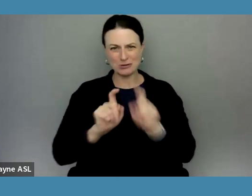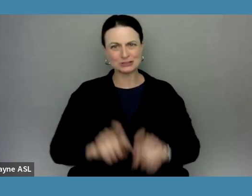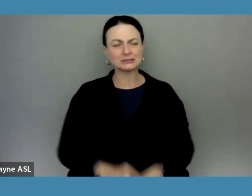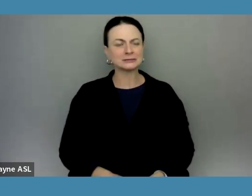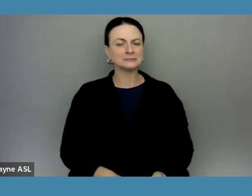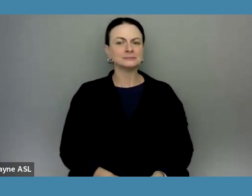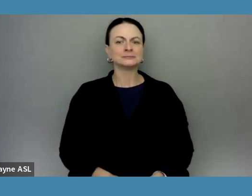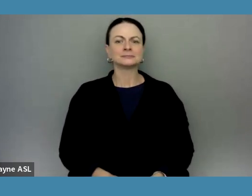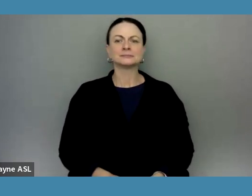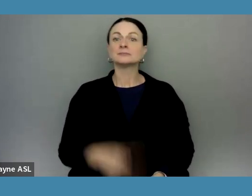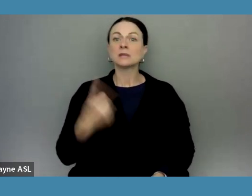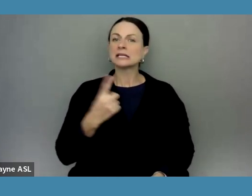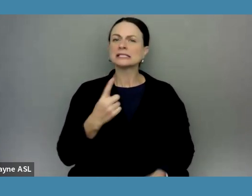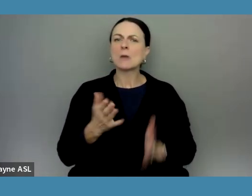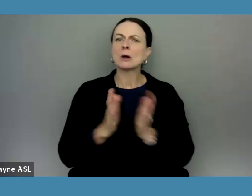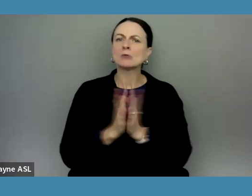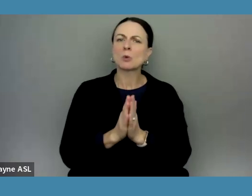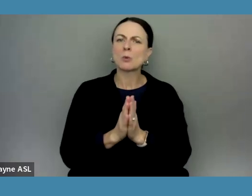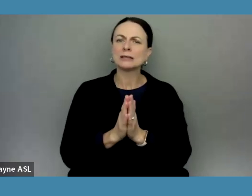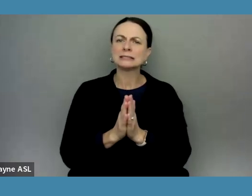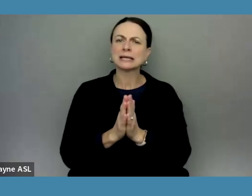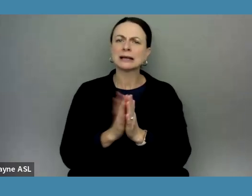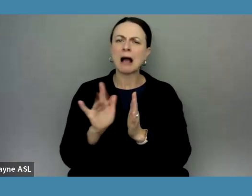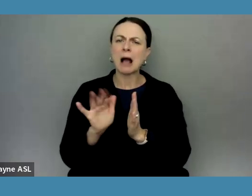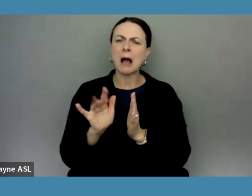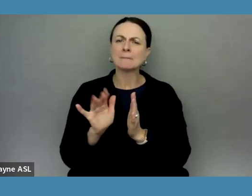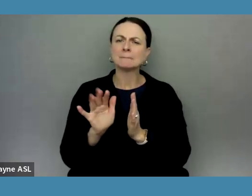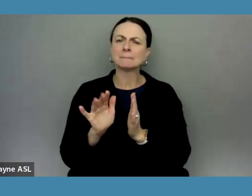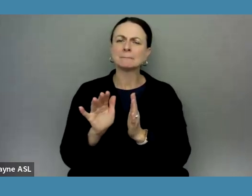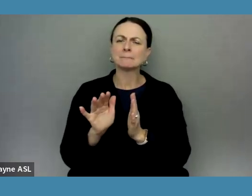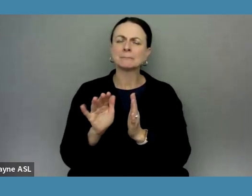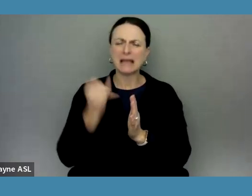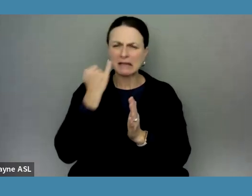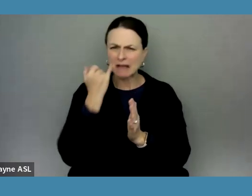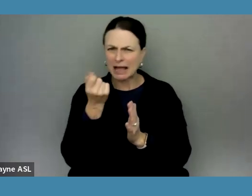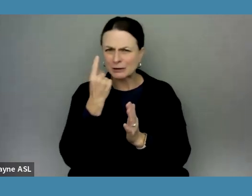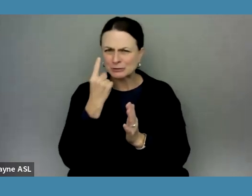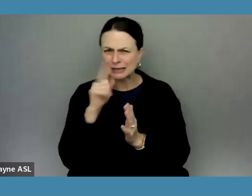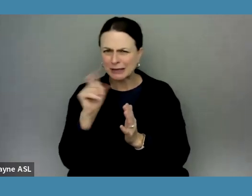Someone is requesting, if I'm understanding the question correctly,